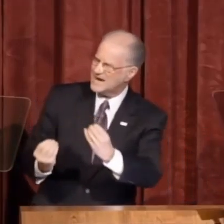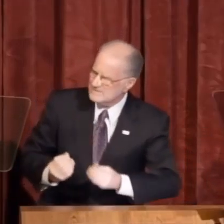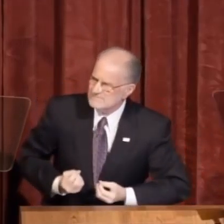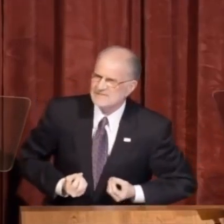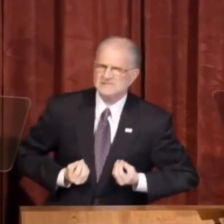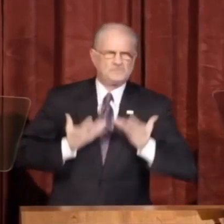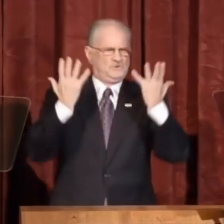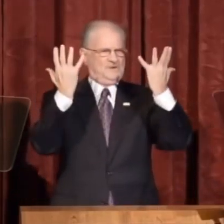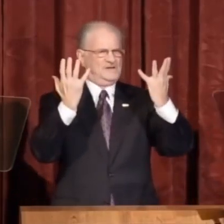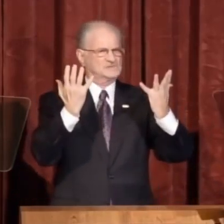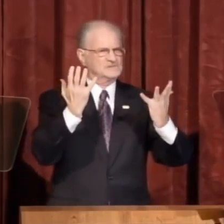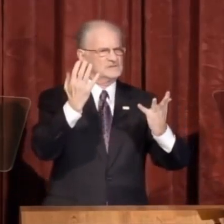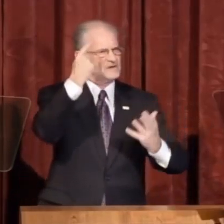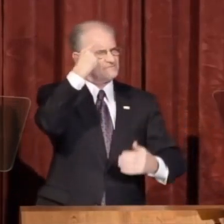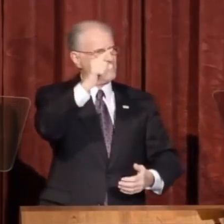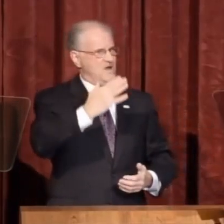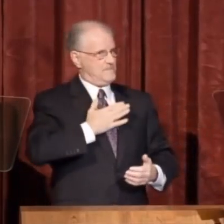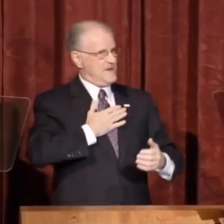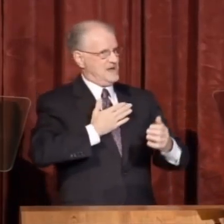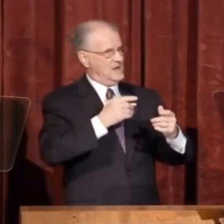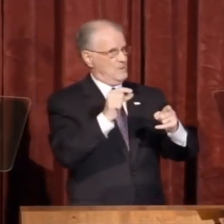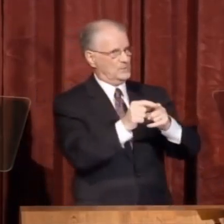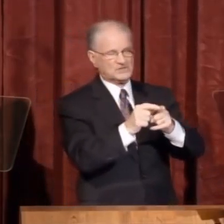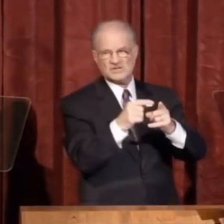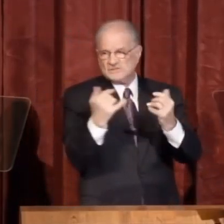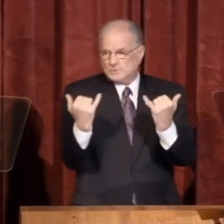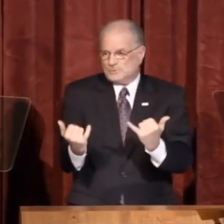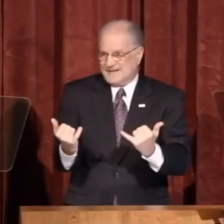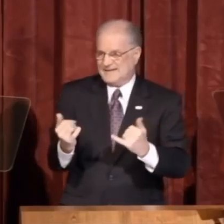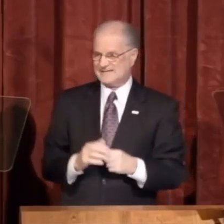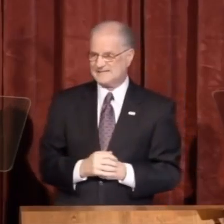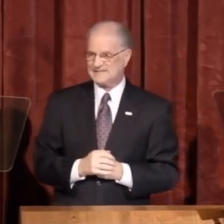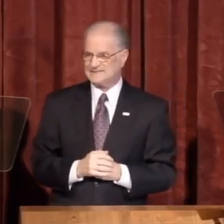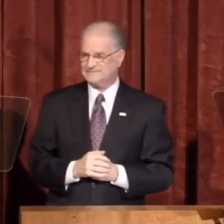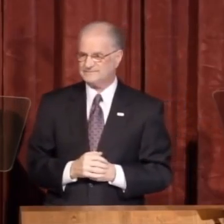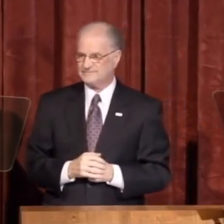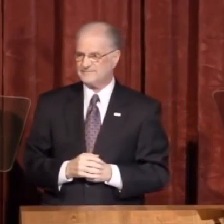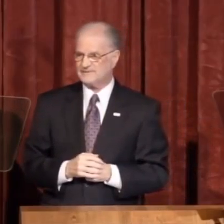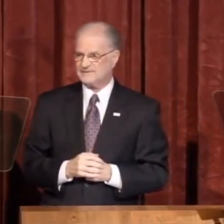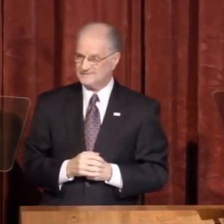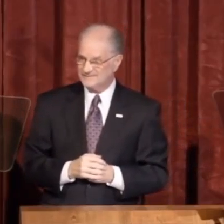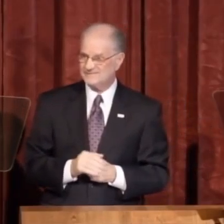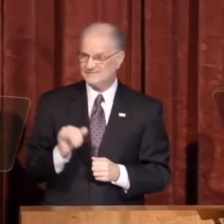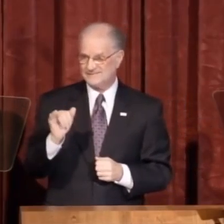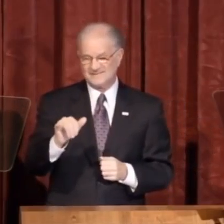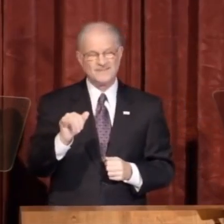Later in my address today, I'll talk about the other GSP goals.